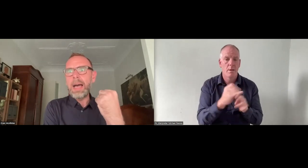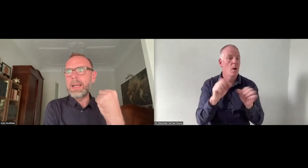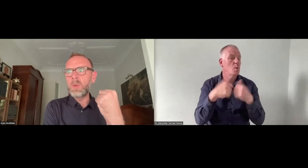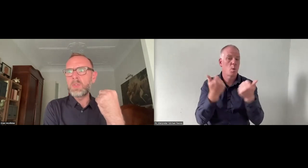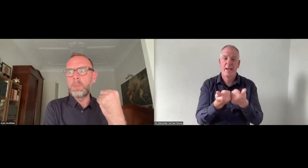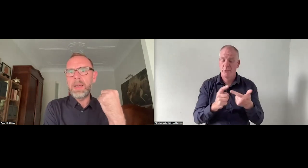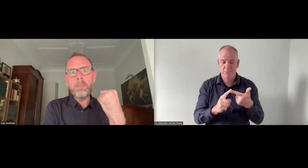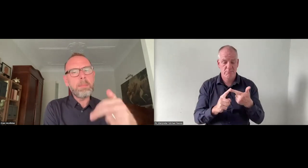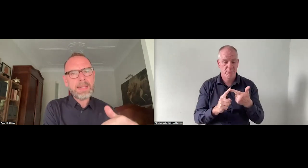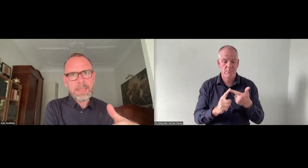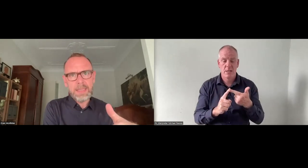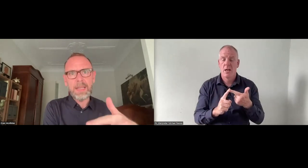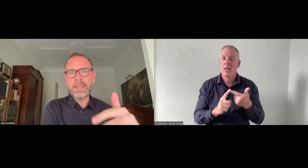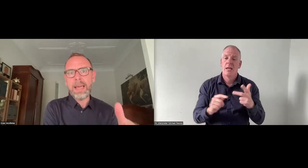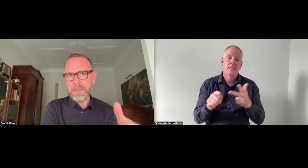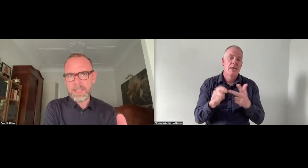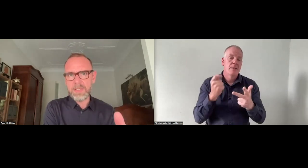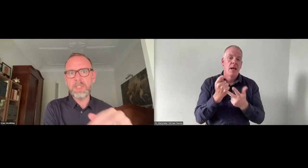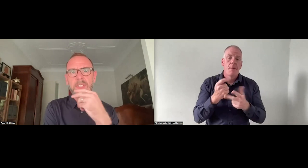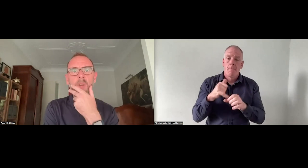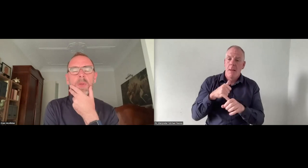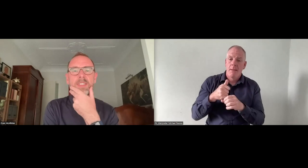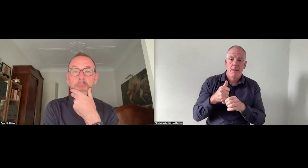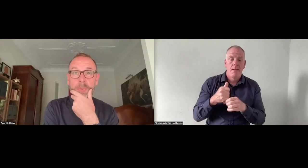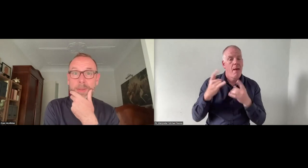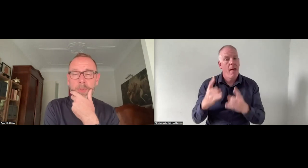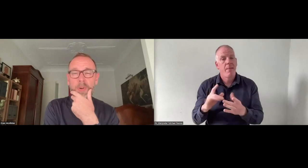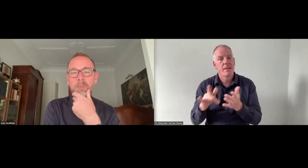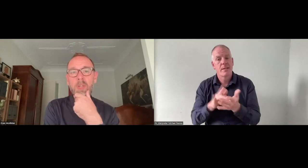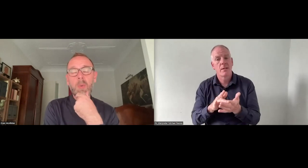and also by medical and health centres, where these are pre-programmed codes.